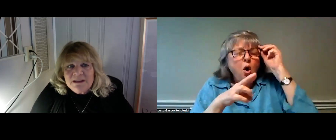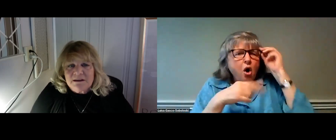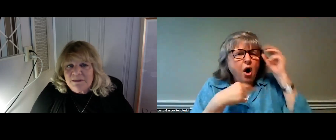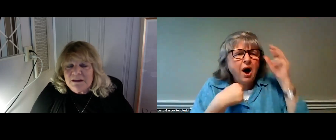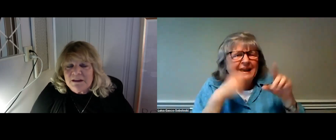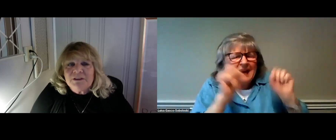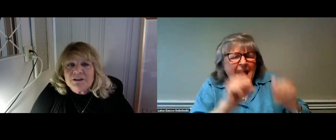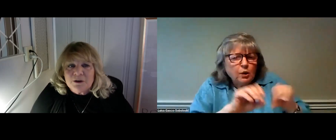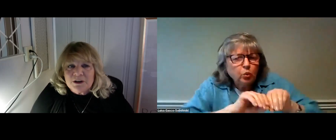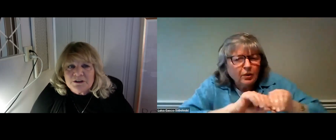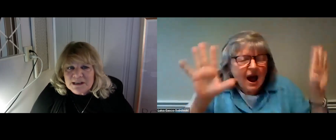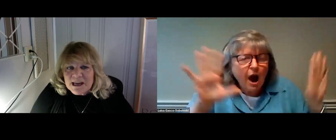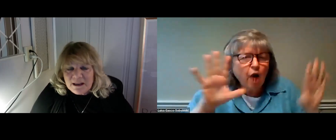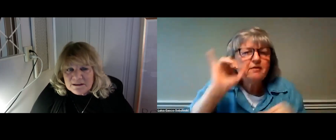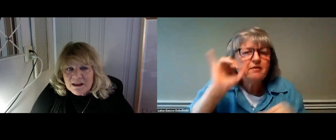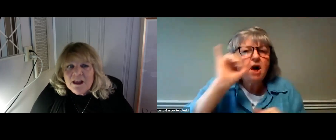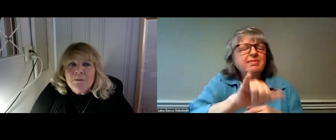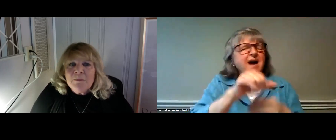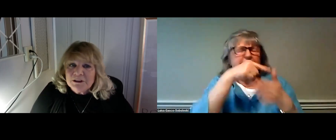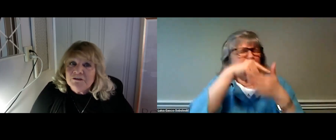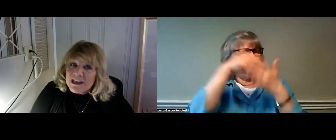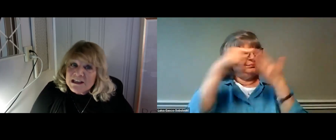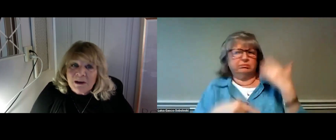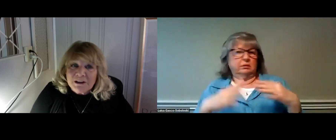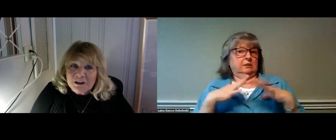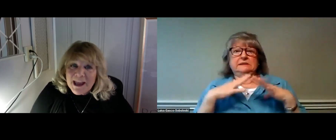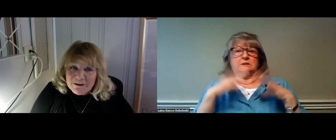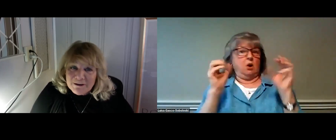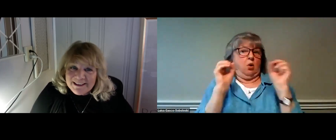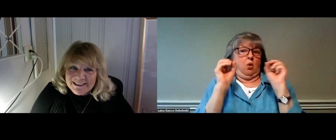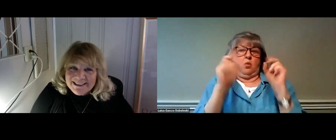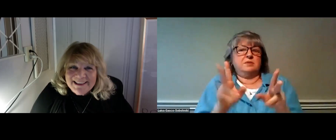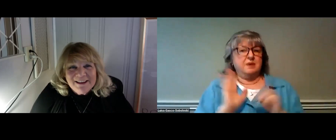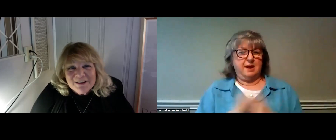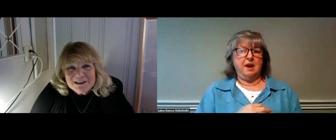something if they don't understand. Their face might look angry, there are so